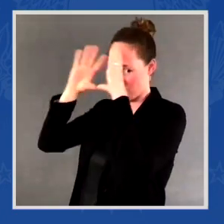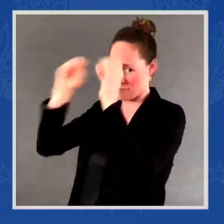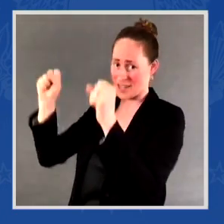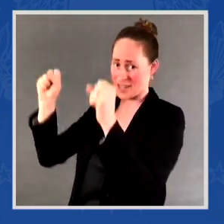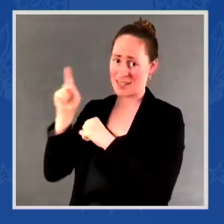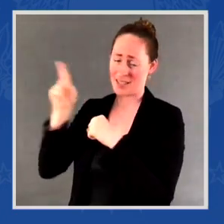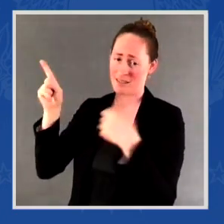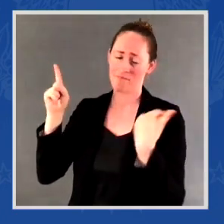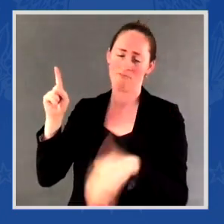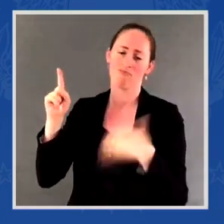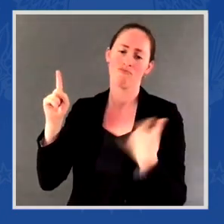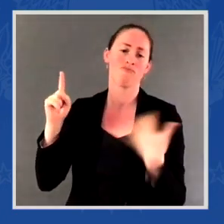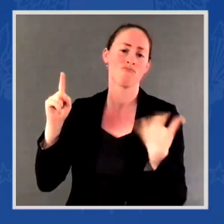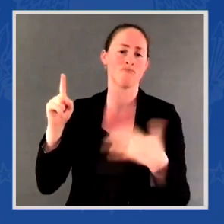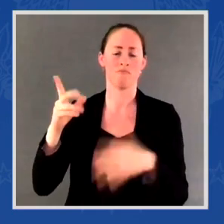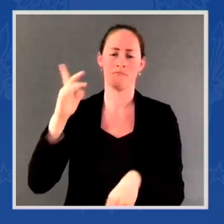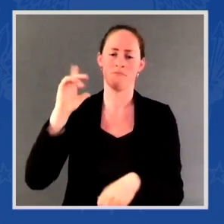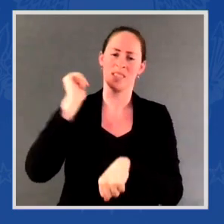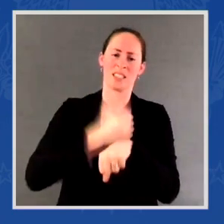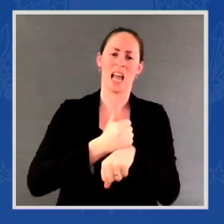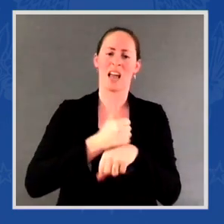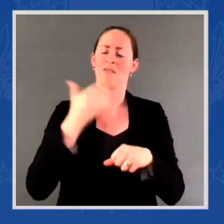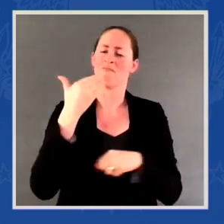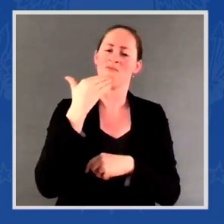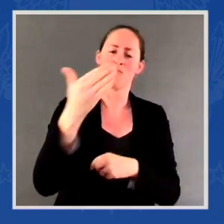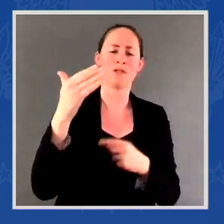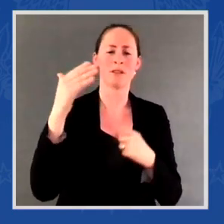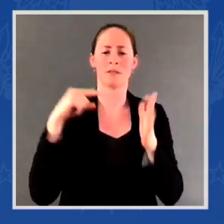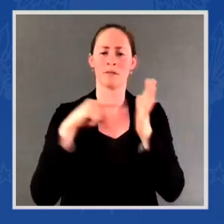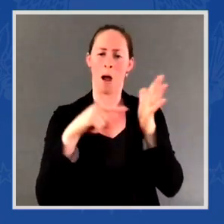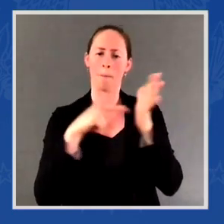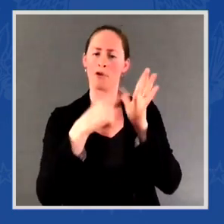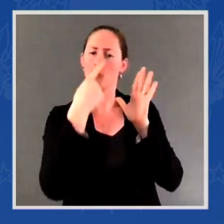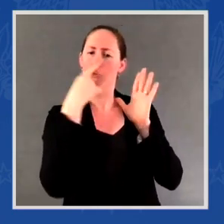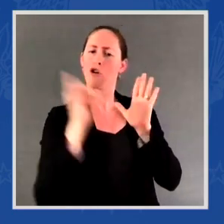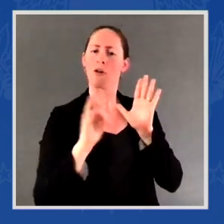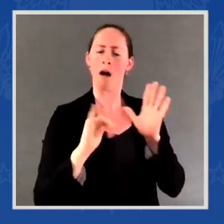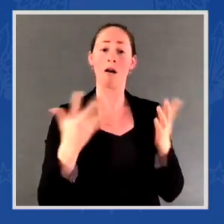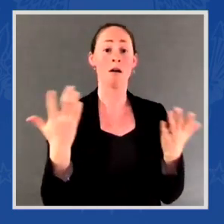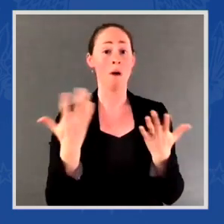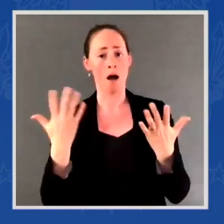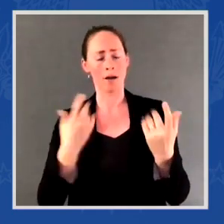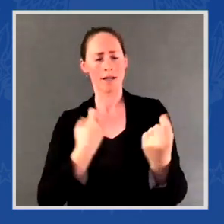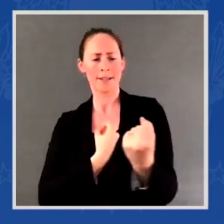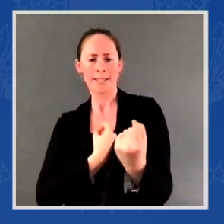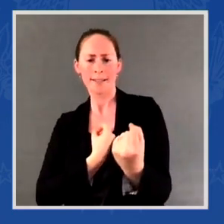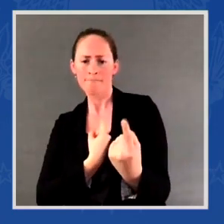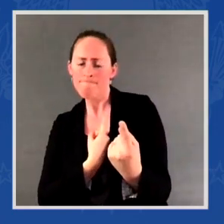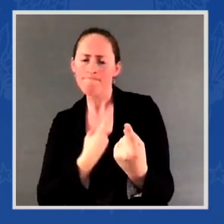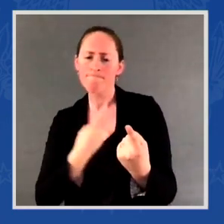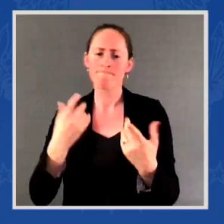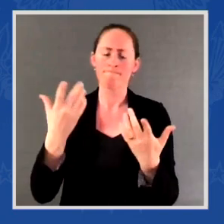of strong, compassionate leadership for this country and putting people first.